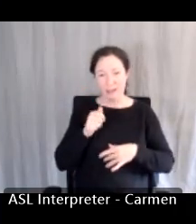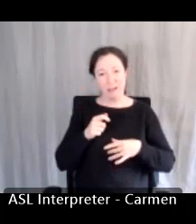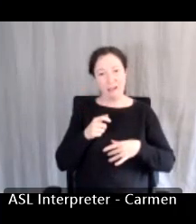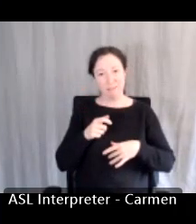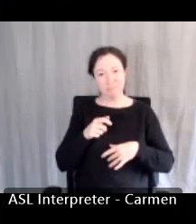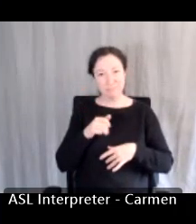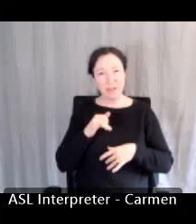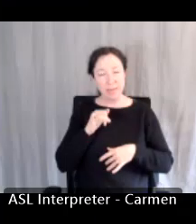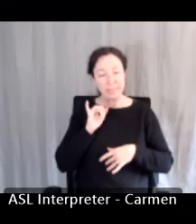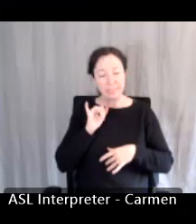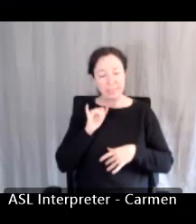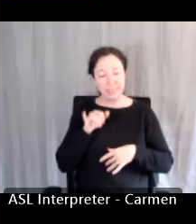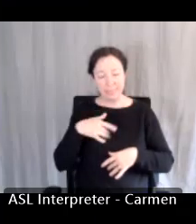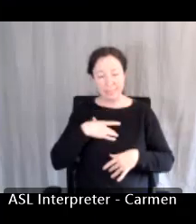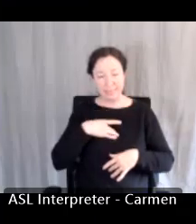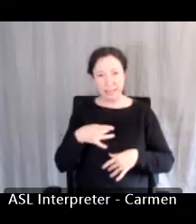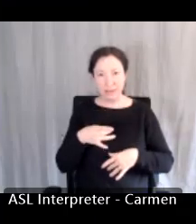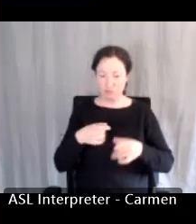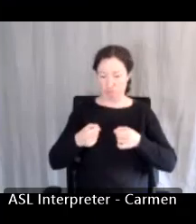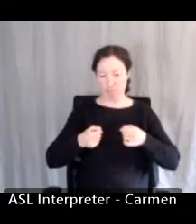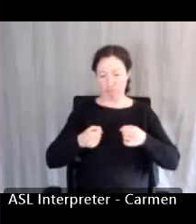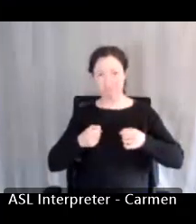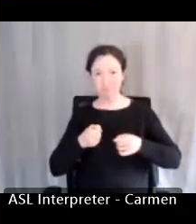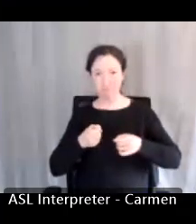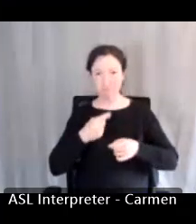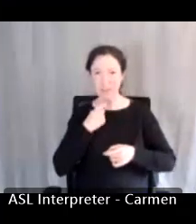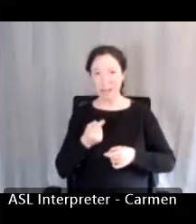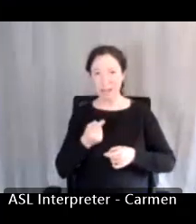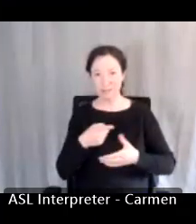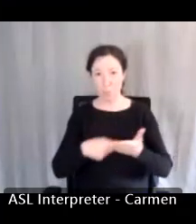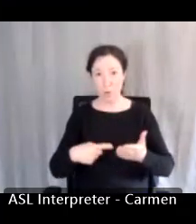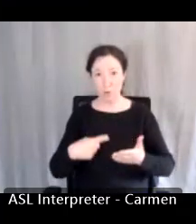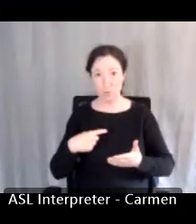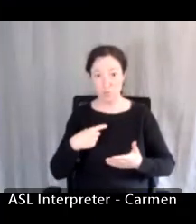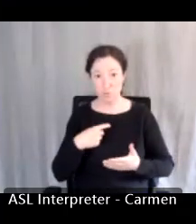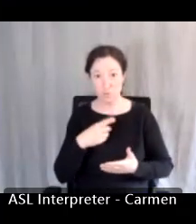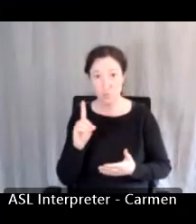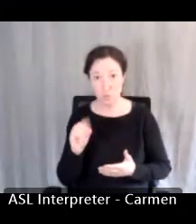So if you have too much insulin from high, too much sugar in the diet, we have a lot of neuroinflammation.